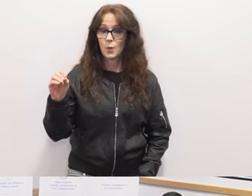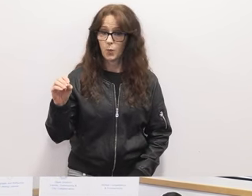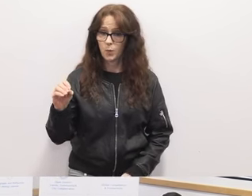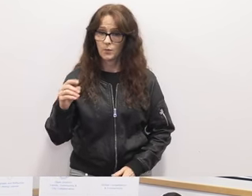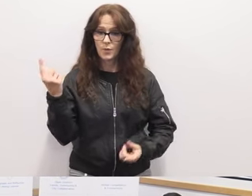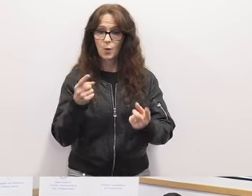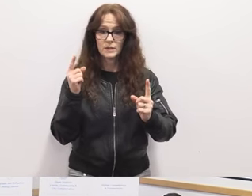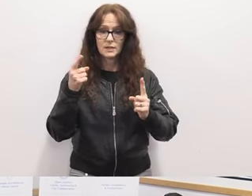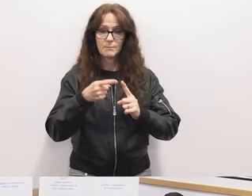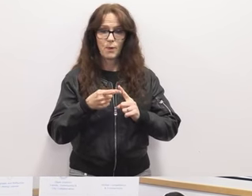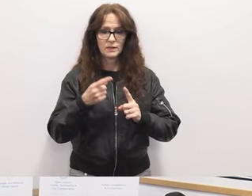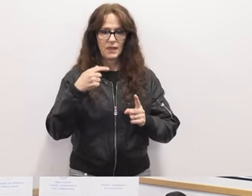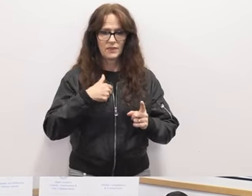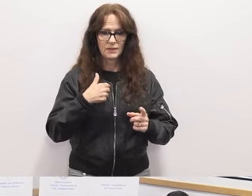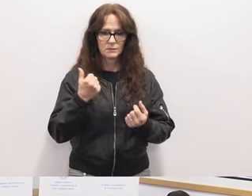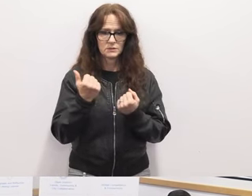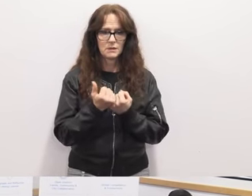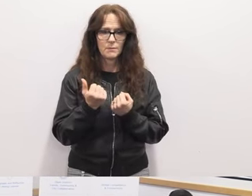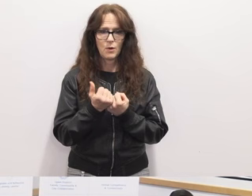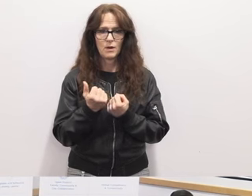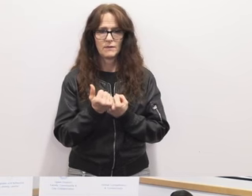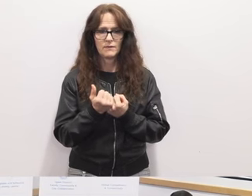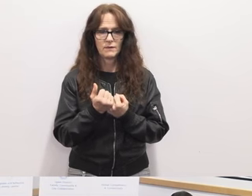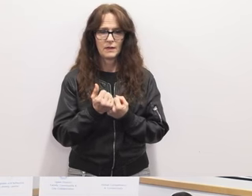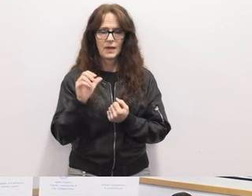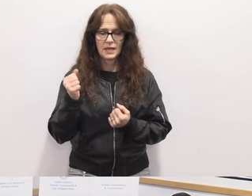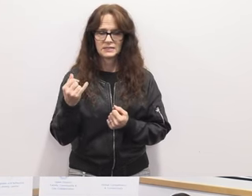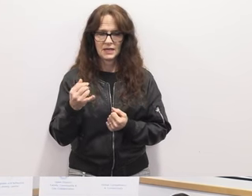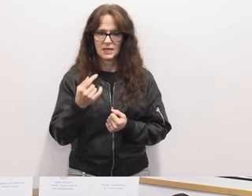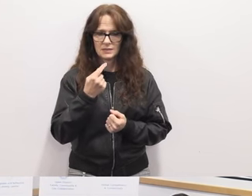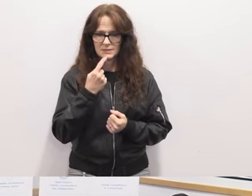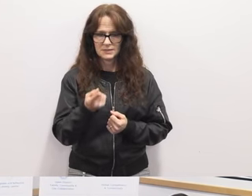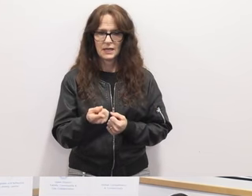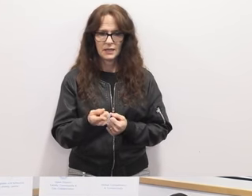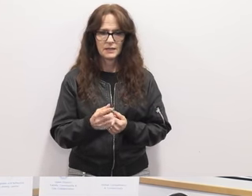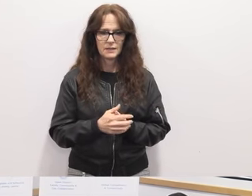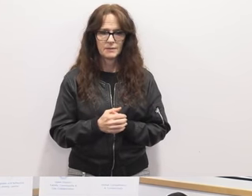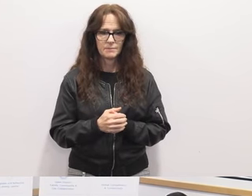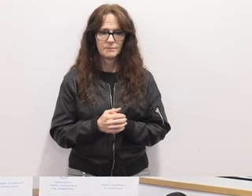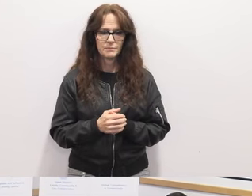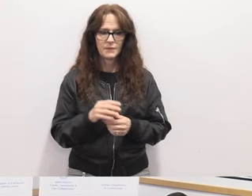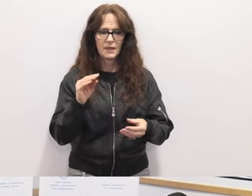and I think it was supportive of what AJ was saying for the number of goals,